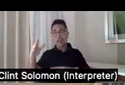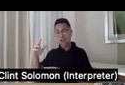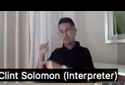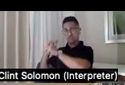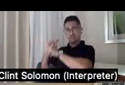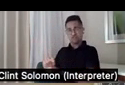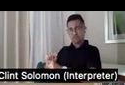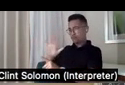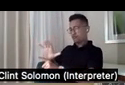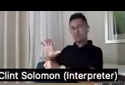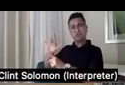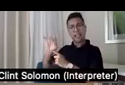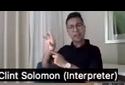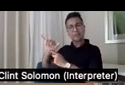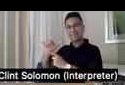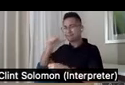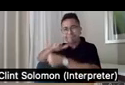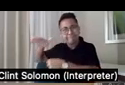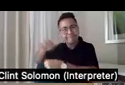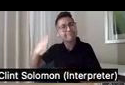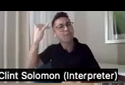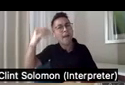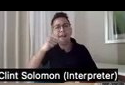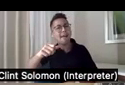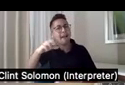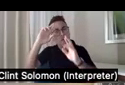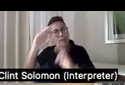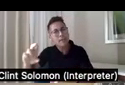because it doesn't respect the participation and engagement